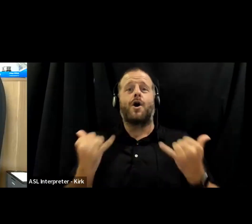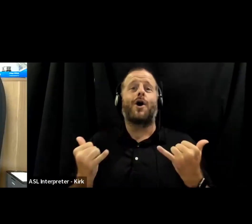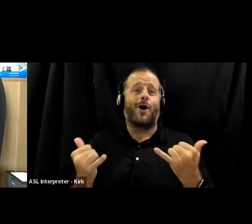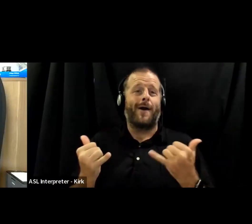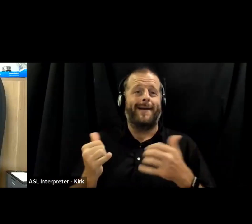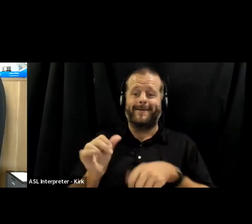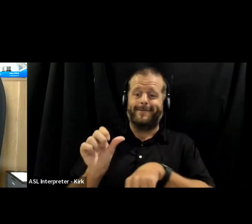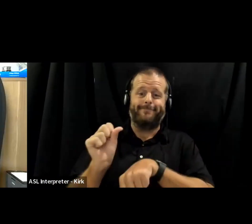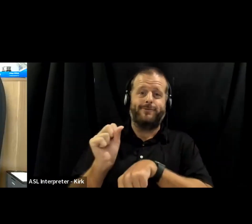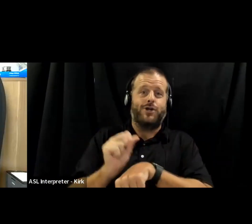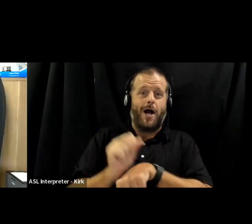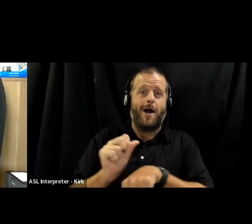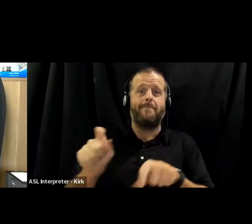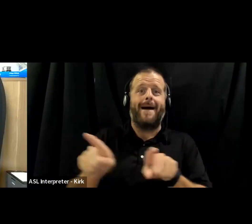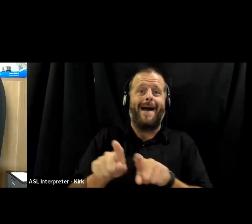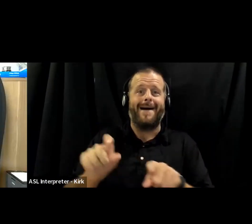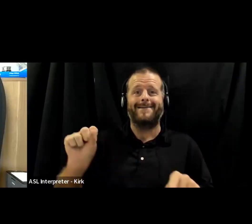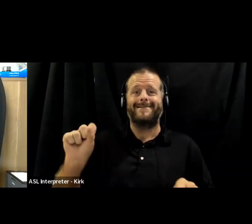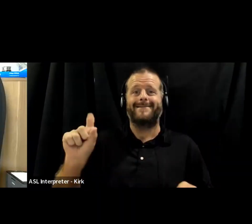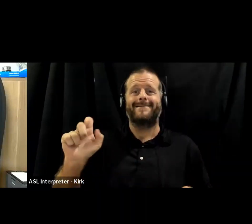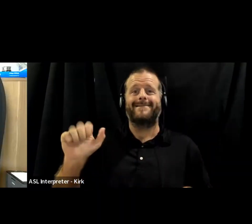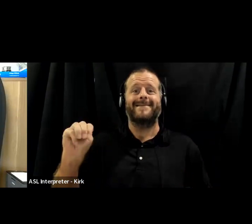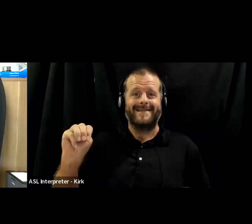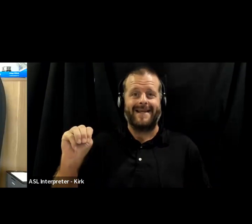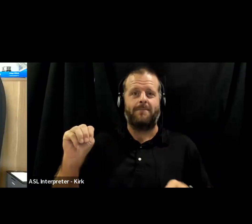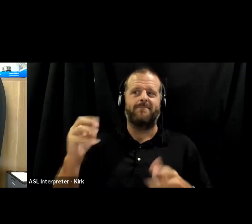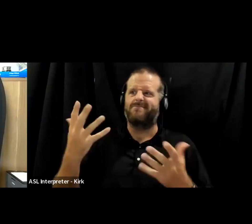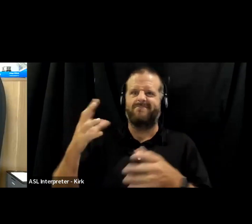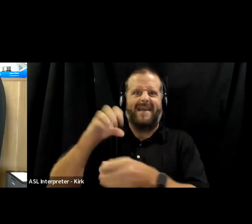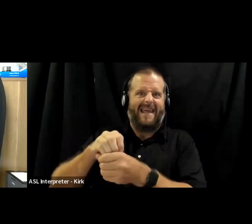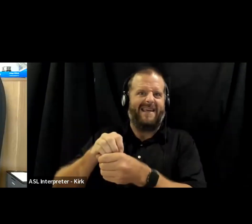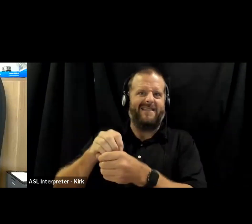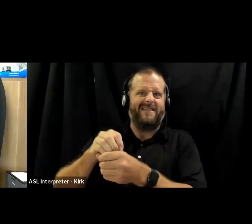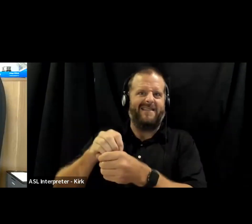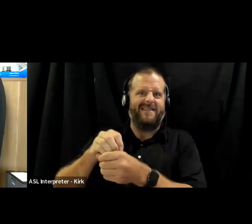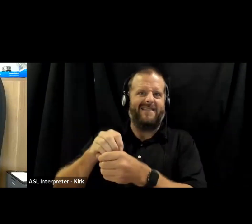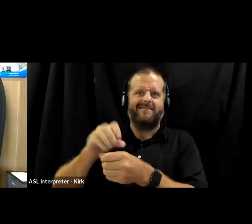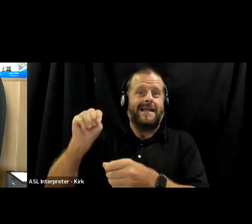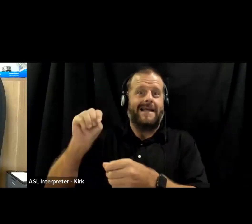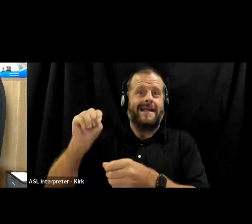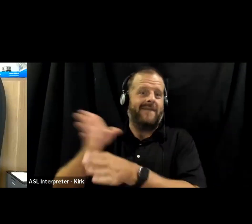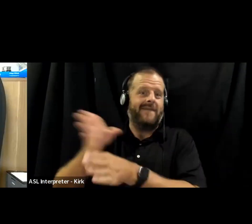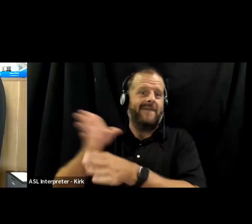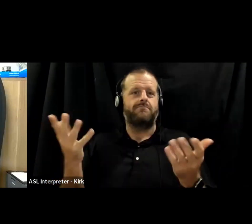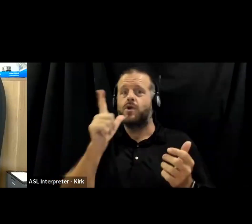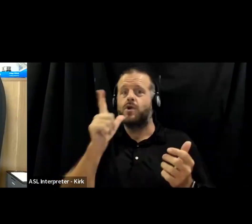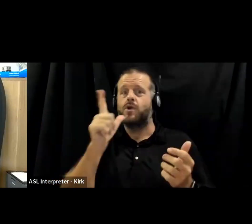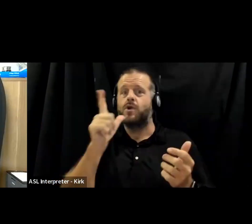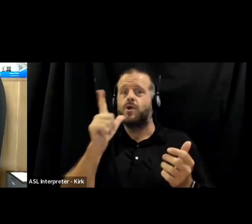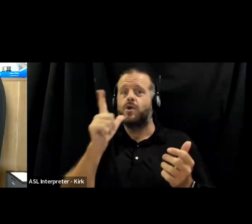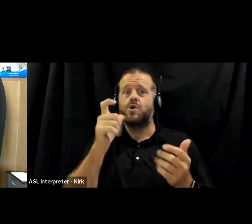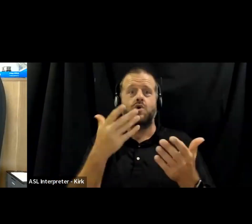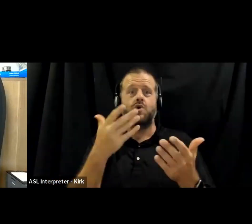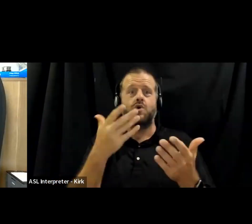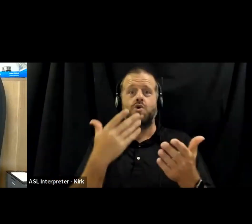as a STEAM, inside of the STEAM field. And, , whoever, whoever would like to go first, please do.